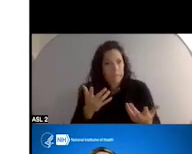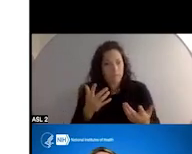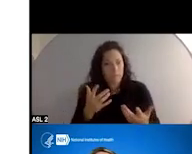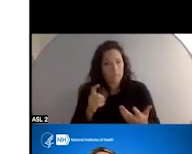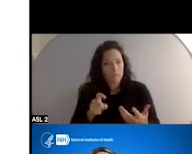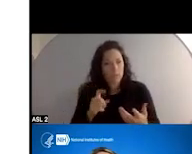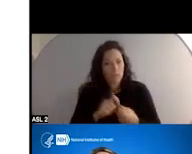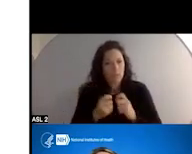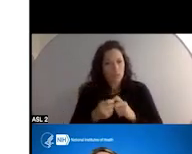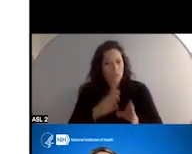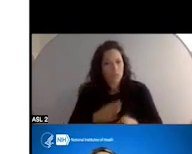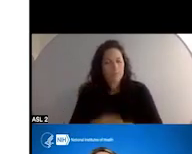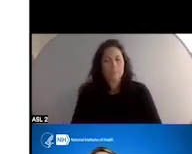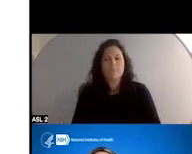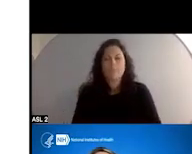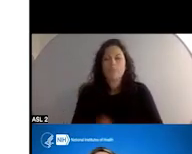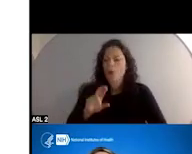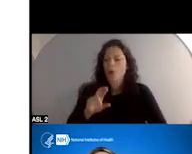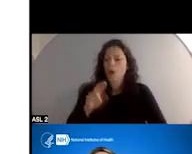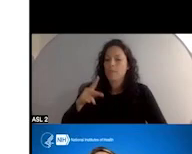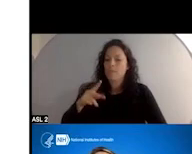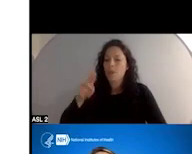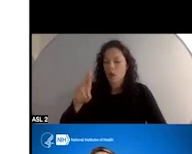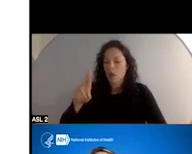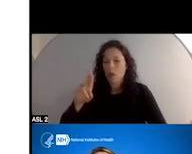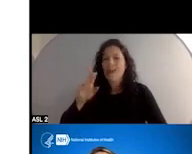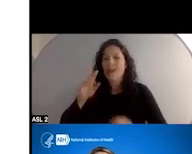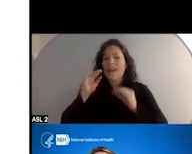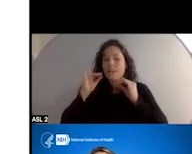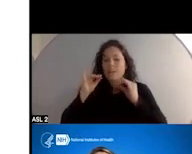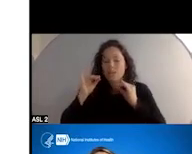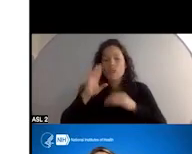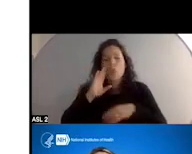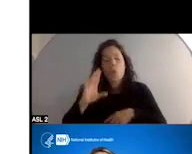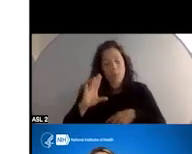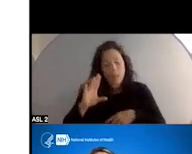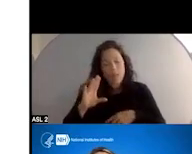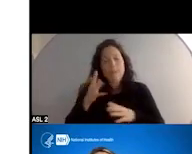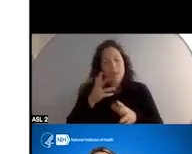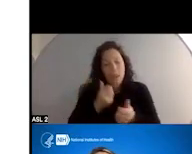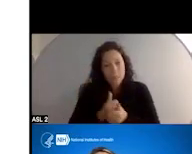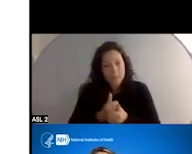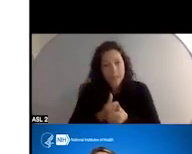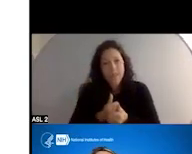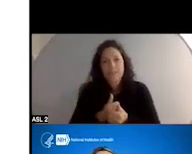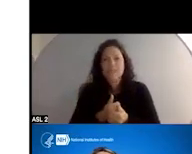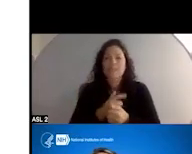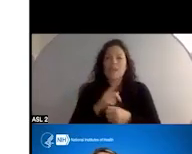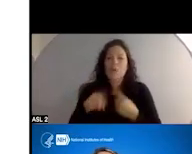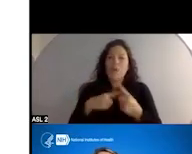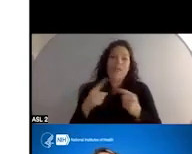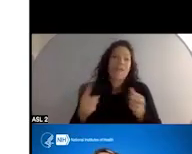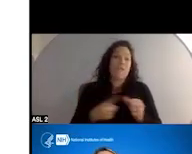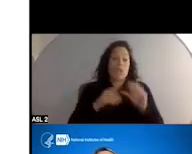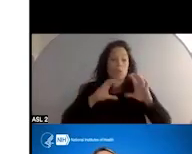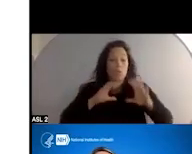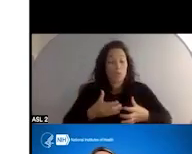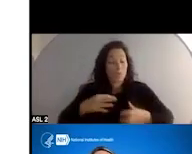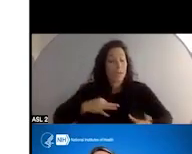Cindy Danielson: So the RPPR instructions will be updated so that by the time these first batch of applications are coming in to report progress,